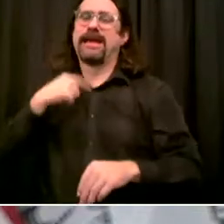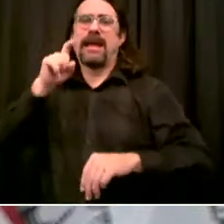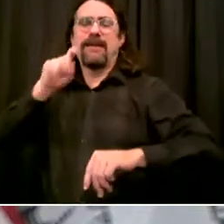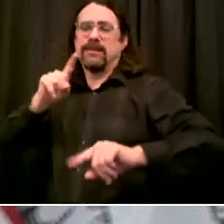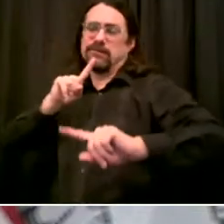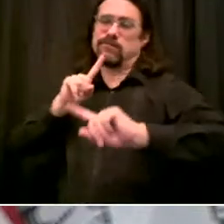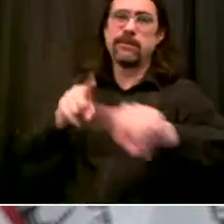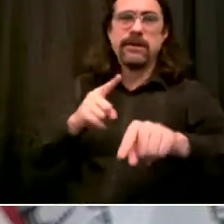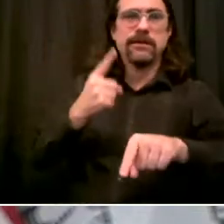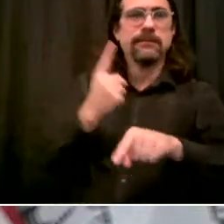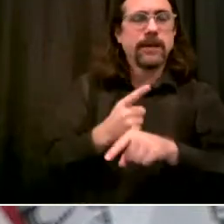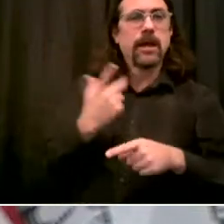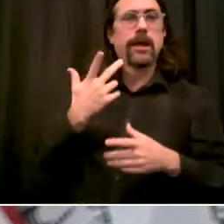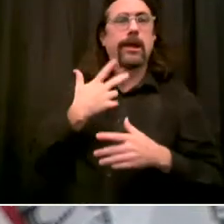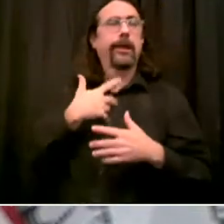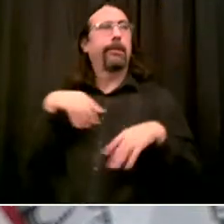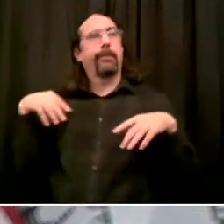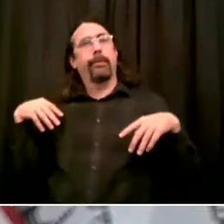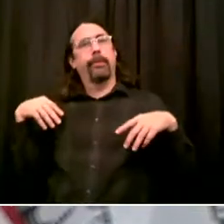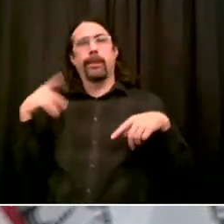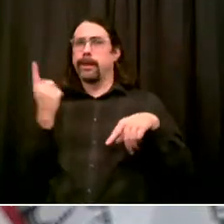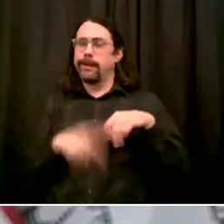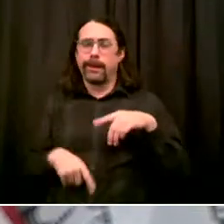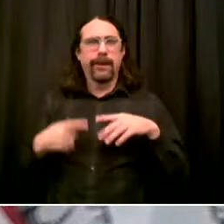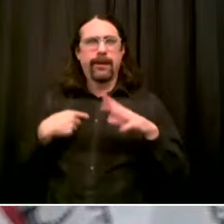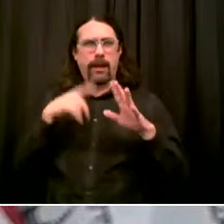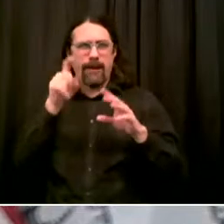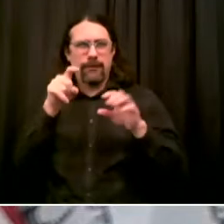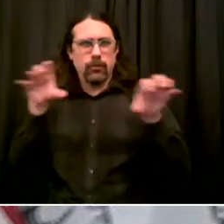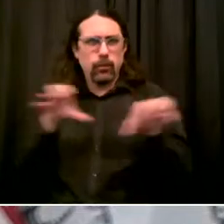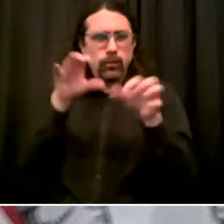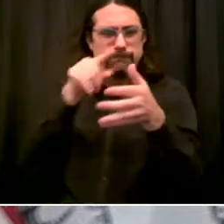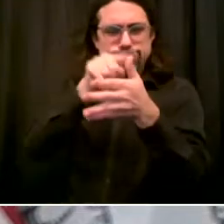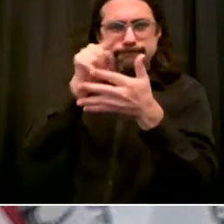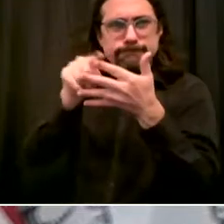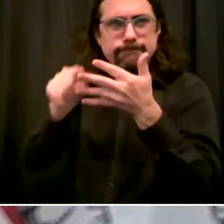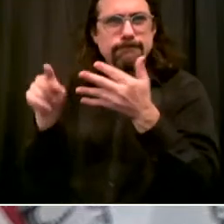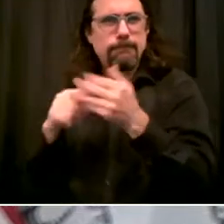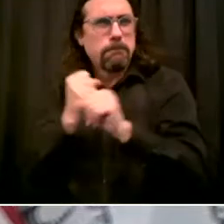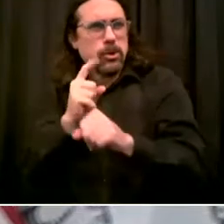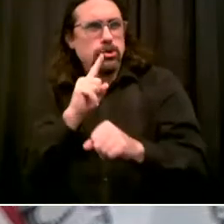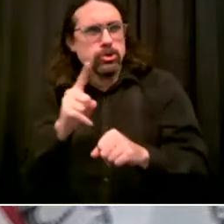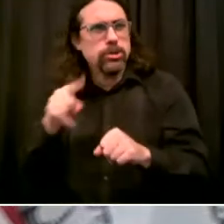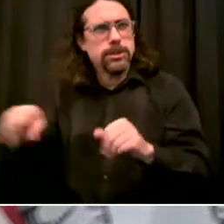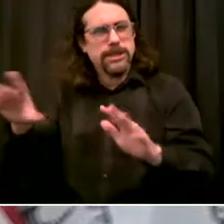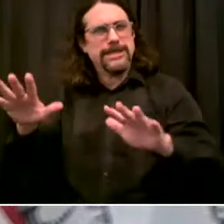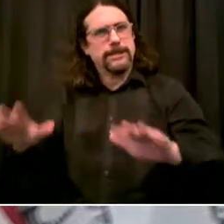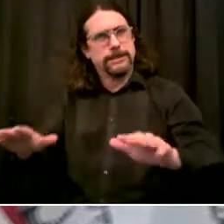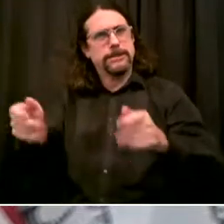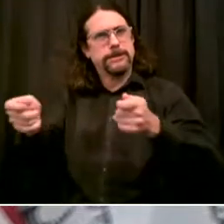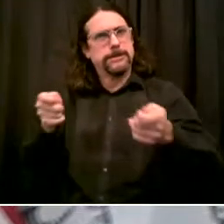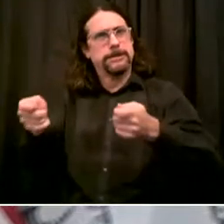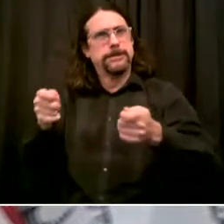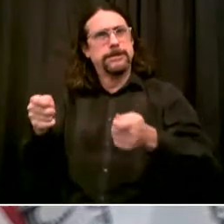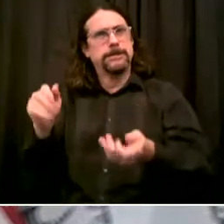LONGER BECAUSE BROOKLYN AND QUEENS HAD LARGER AREAS BUT WE DID SEE E A LOT OOF PEOPLE DO